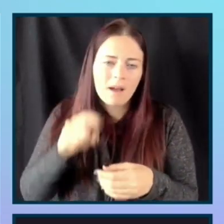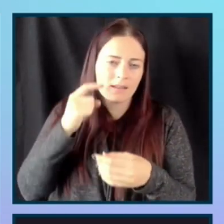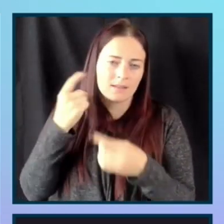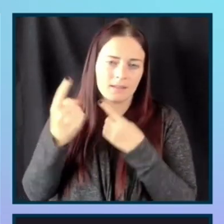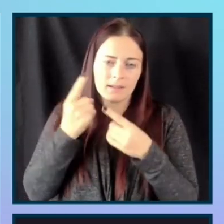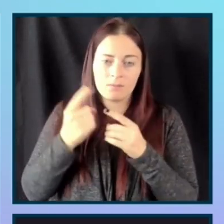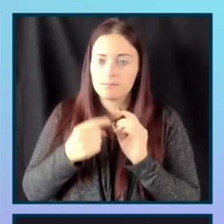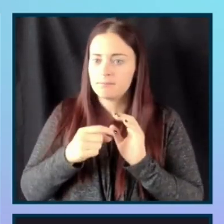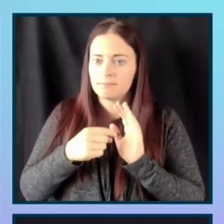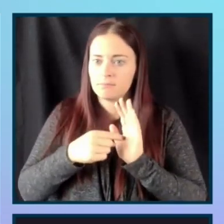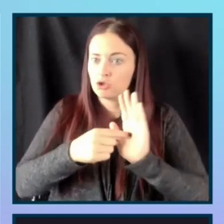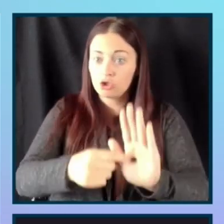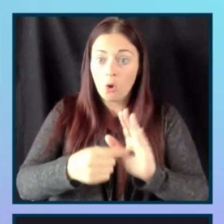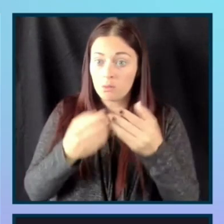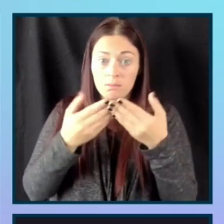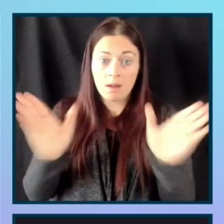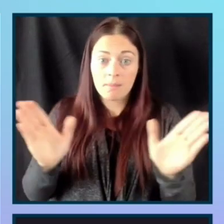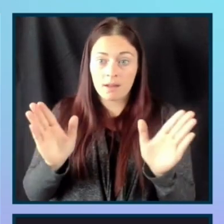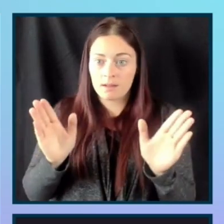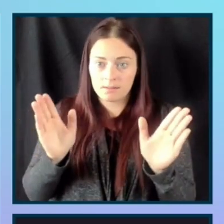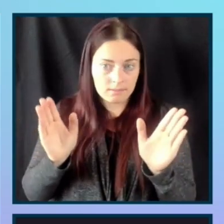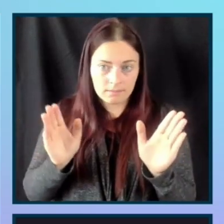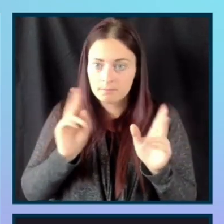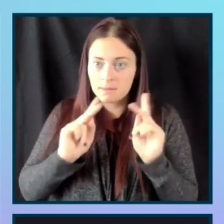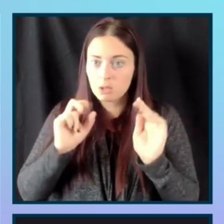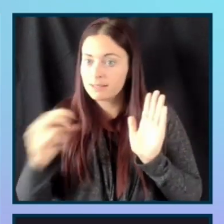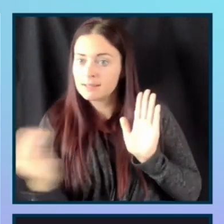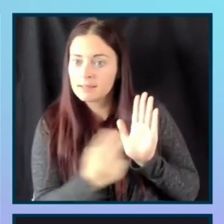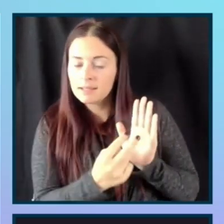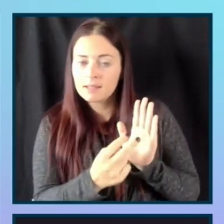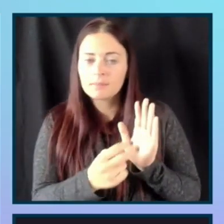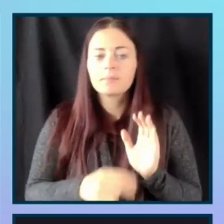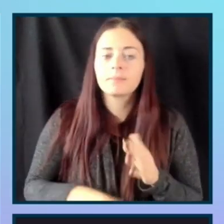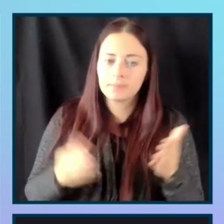Ethics is everything. Ethics are vital, data isn't.